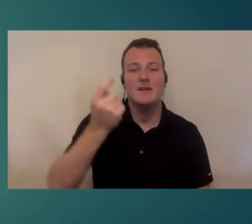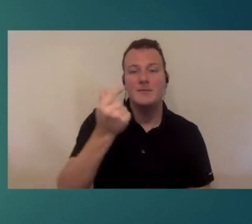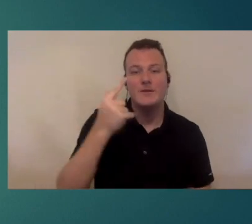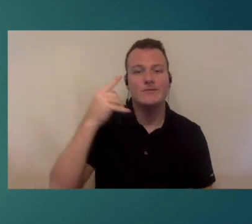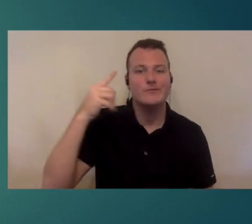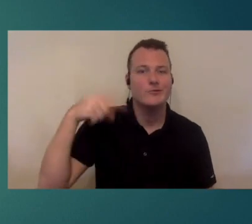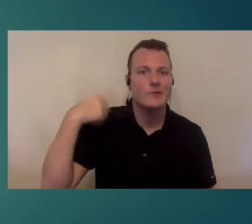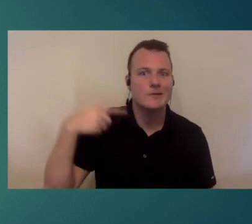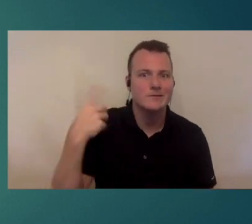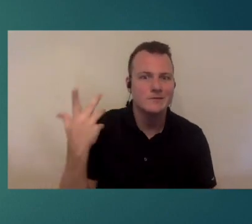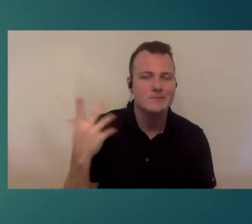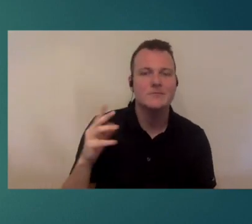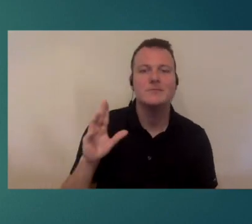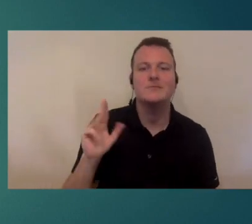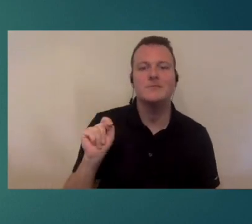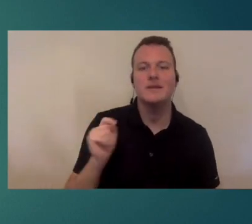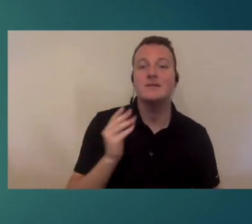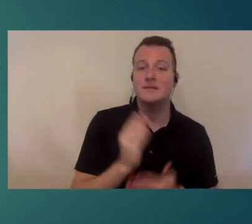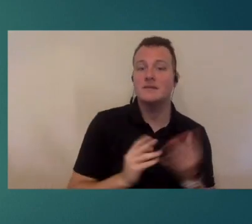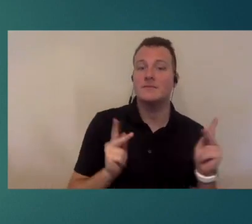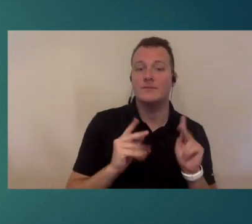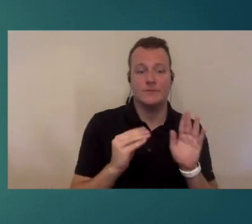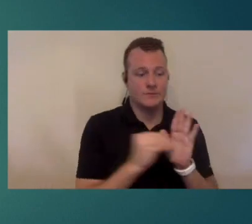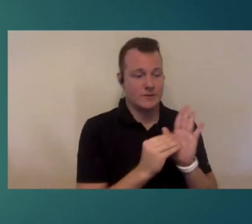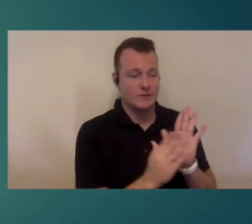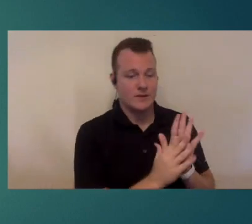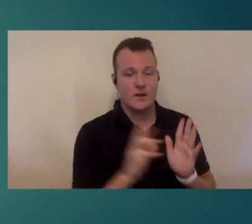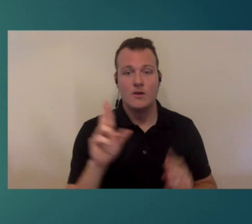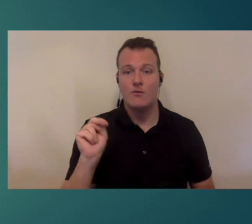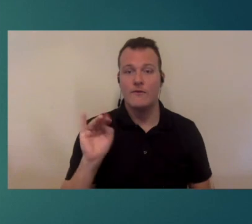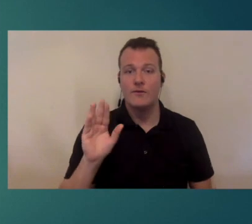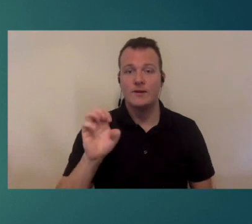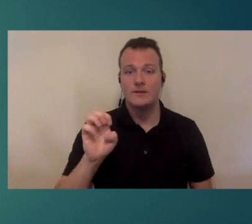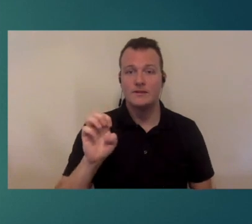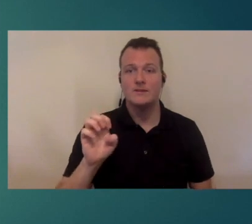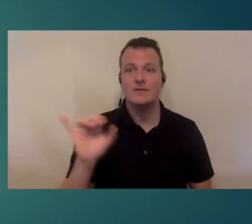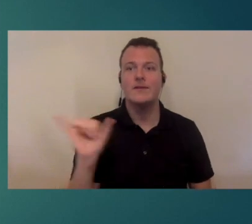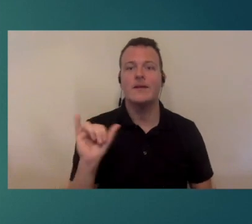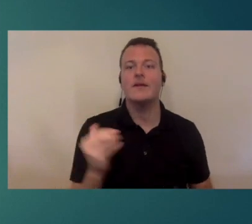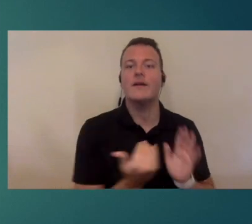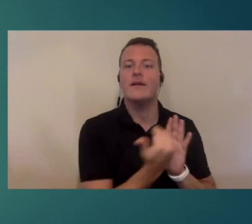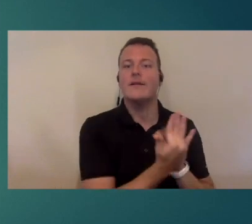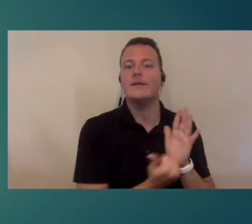people- I've had people put references more in a like list and contact